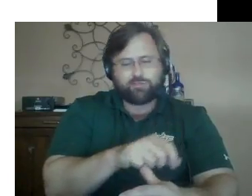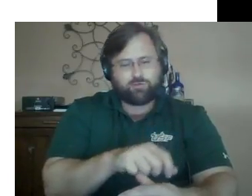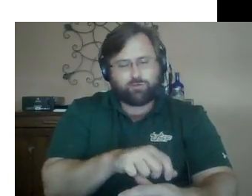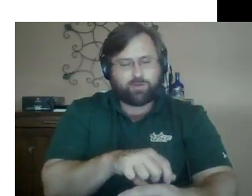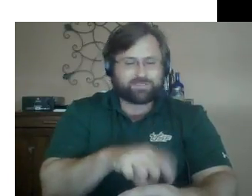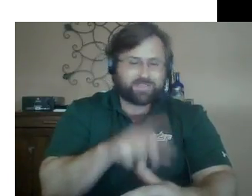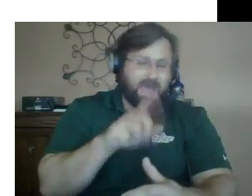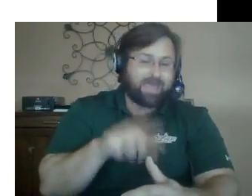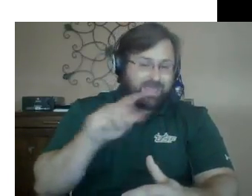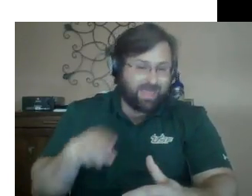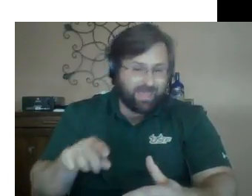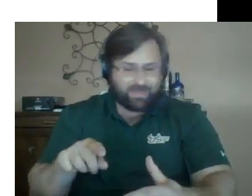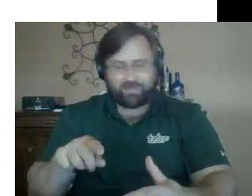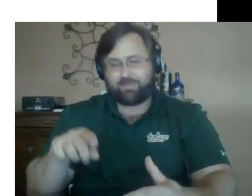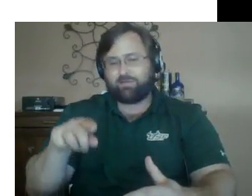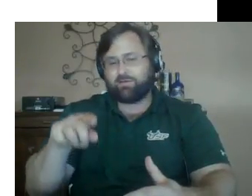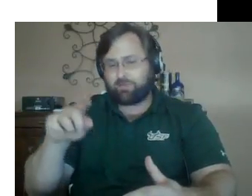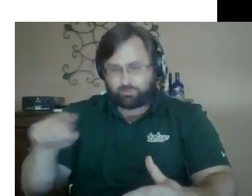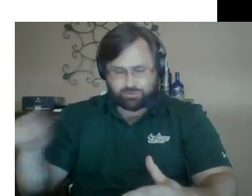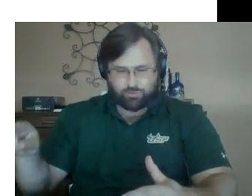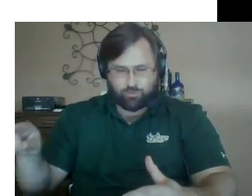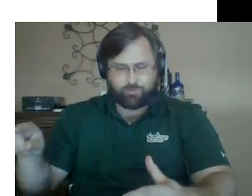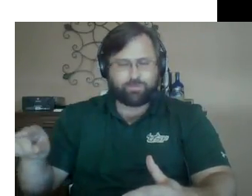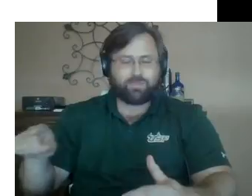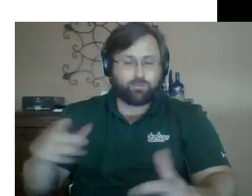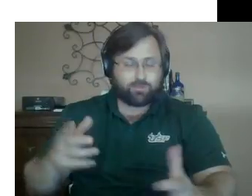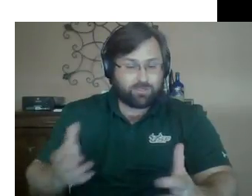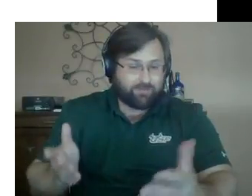so if you were going to say i can go to the store then you would have a